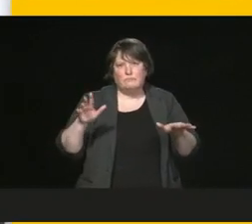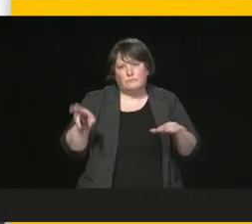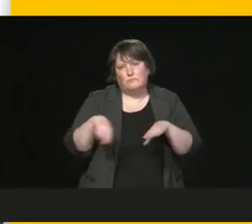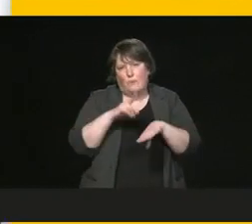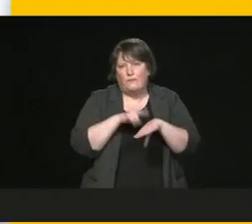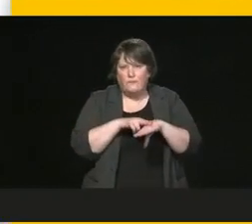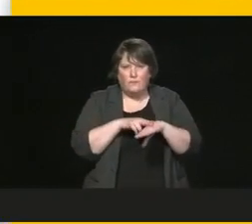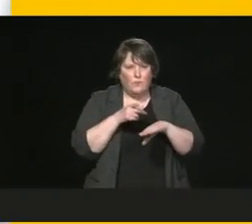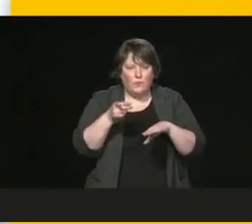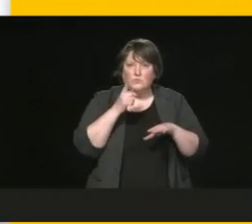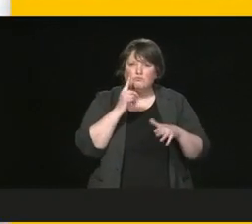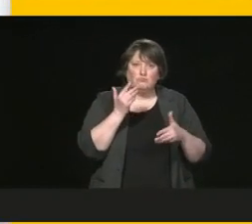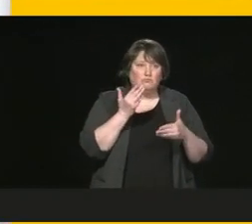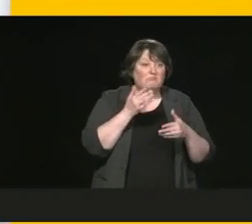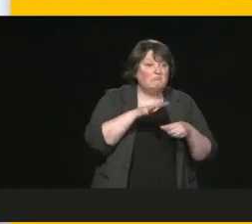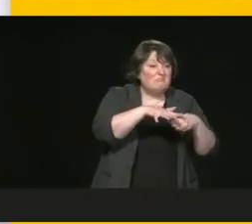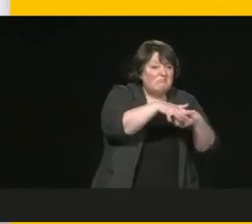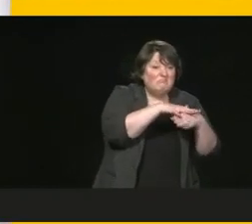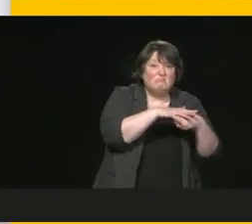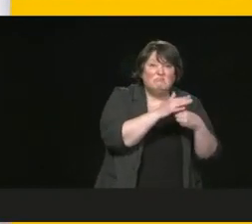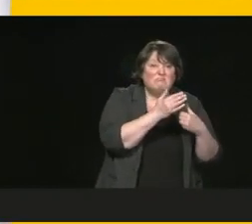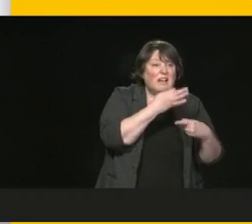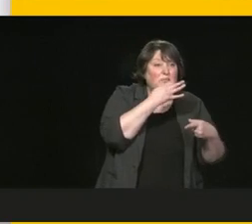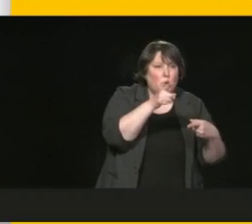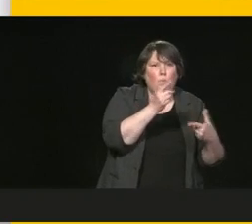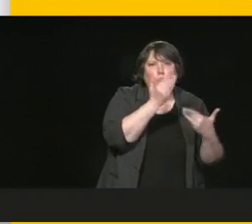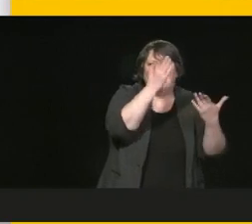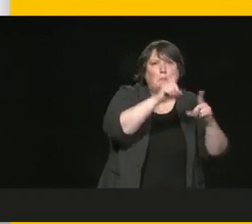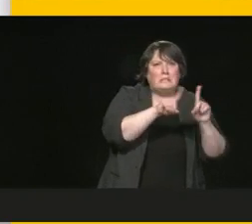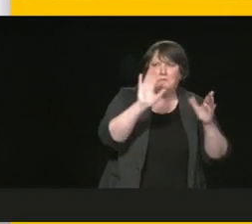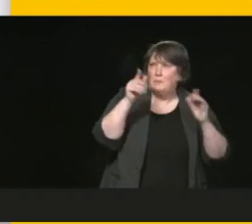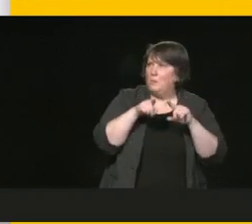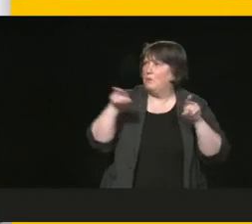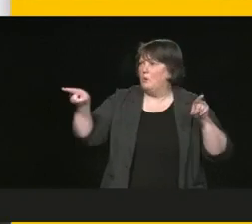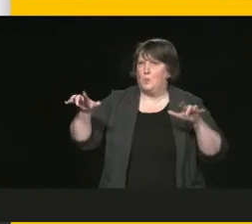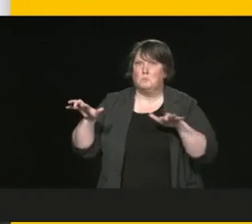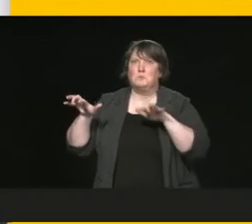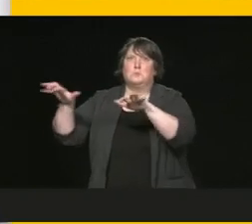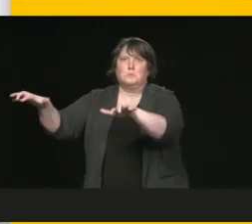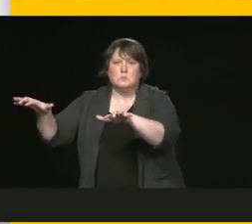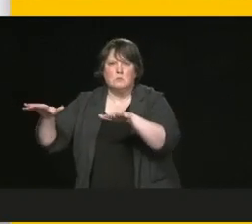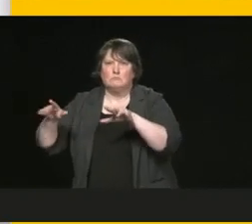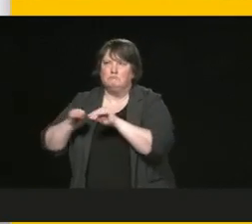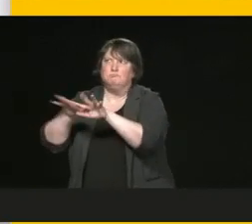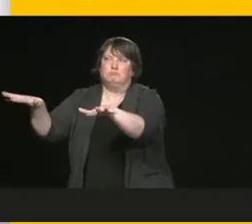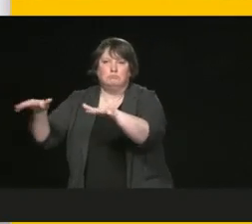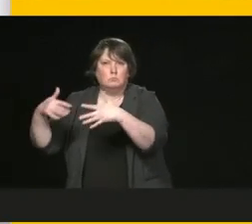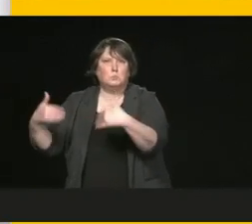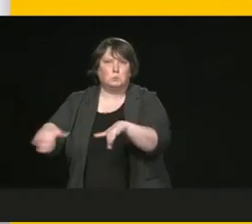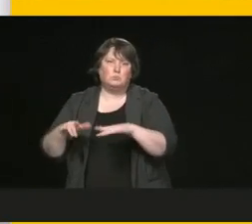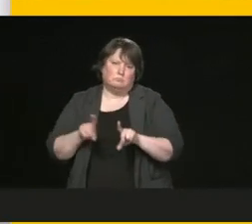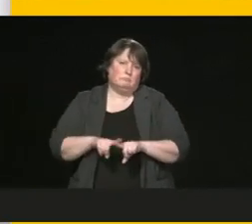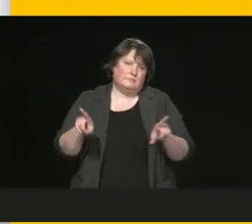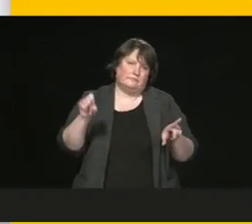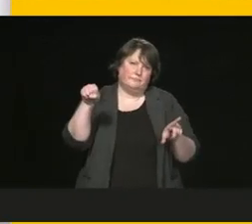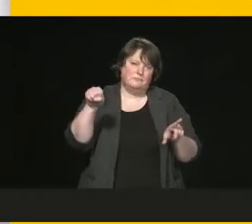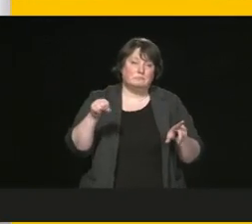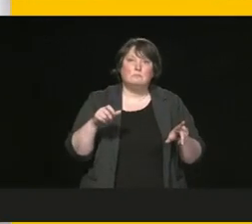TO PANDEMICS. SO, THERE ARE VARIATIONS AND EXPERT RECOMMENDATIONS. BUT THE MAJOR RECOMMENDATION